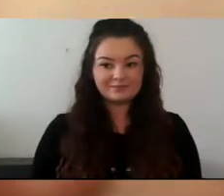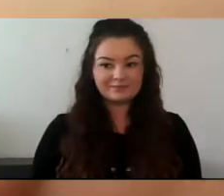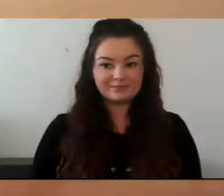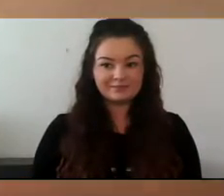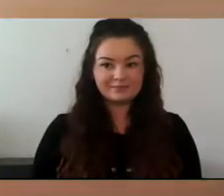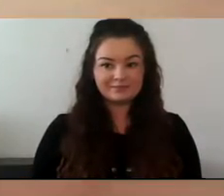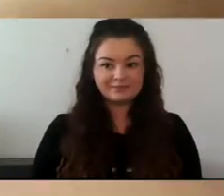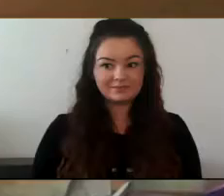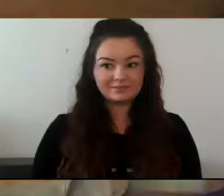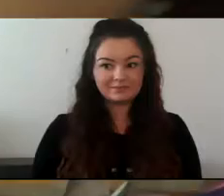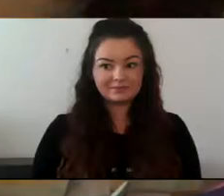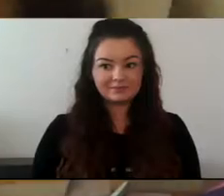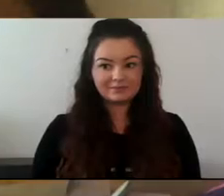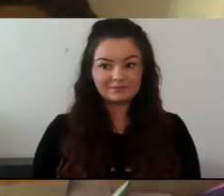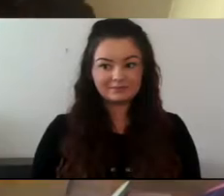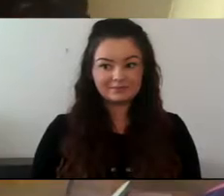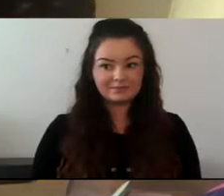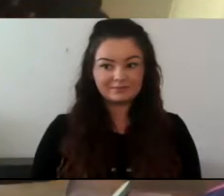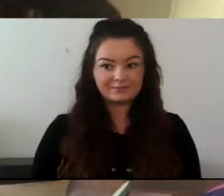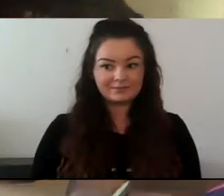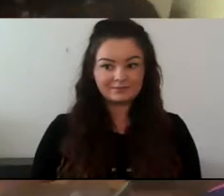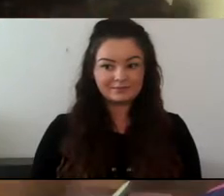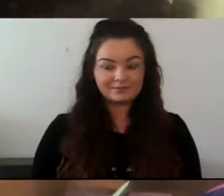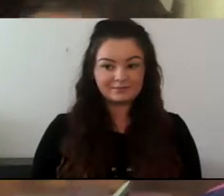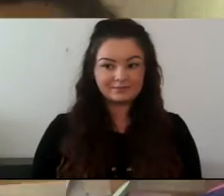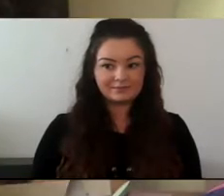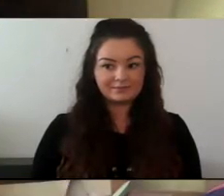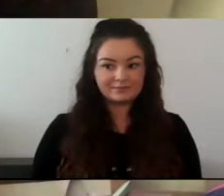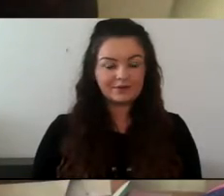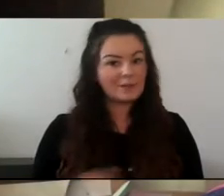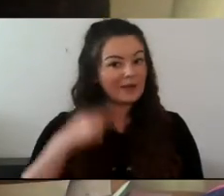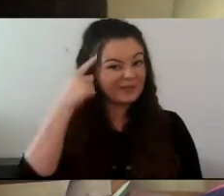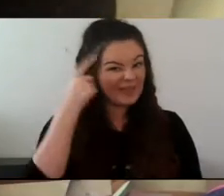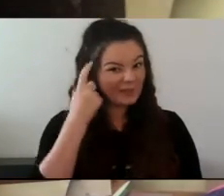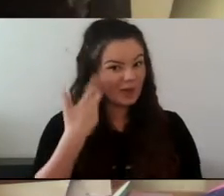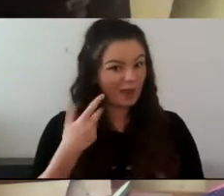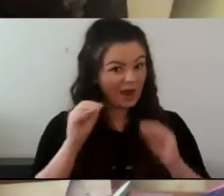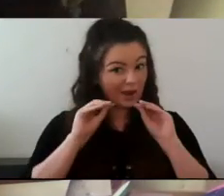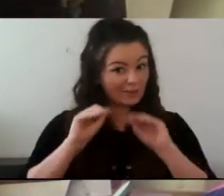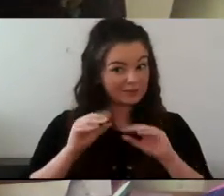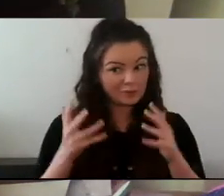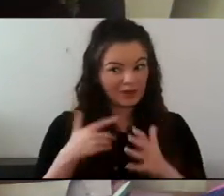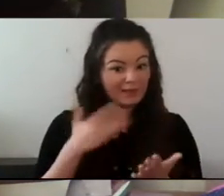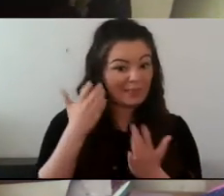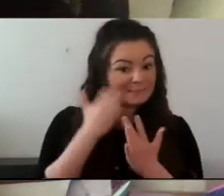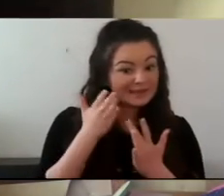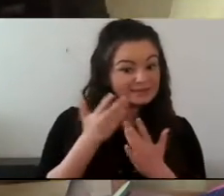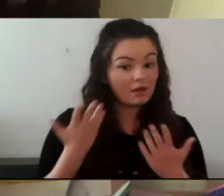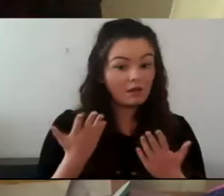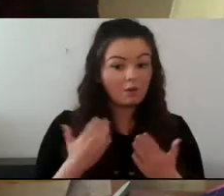There we go. I'm just going move the camera down so you can see and I'm going to think about where I'm going to put it, should I put it in the middle, should I put it at the bottom